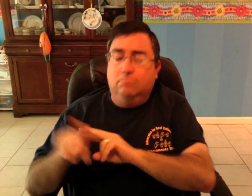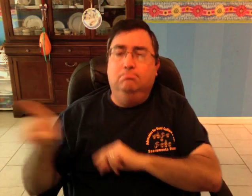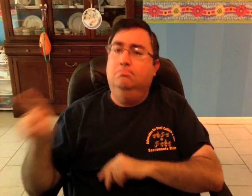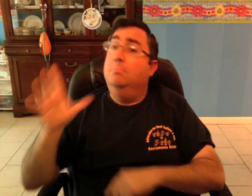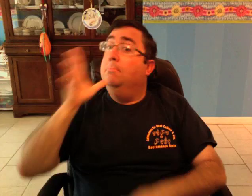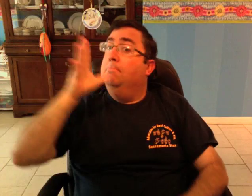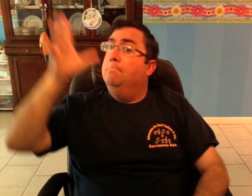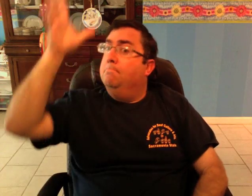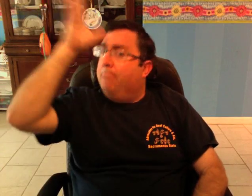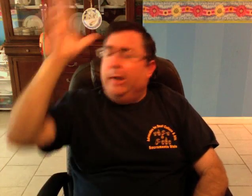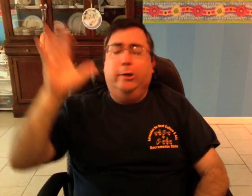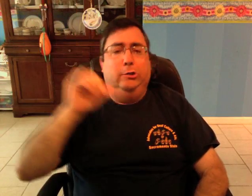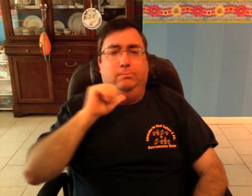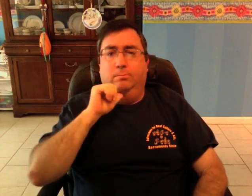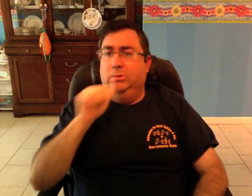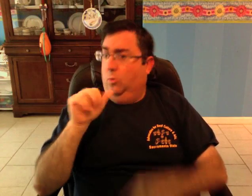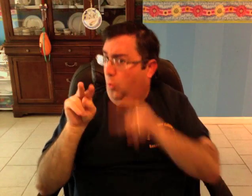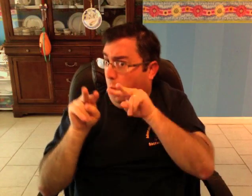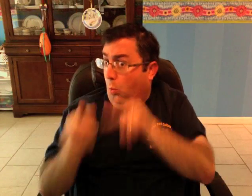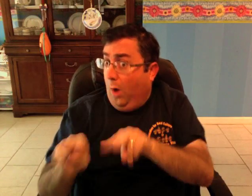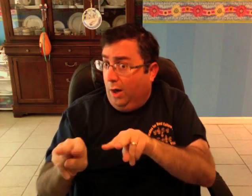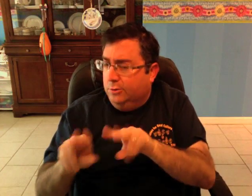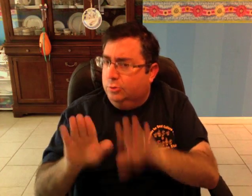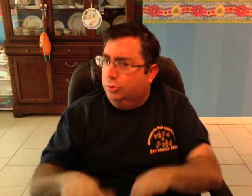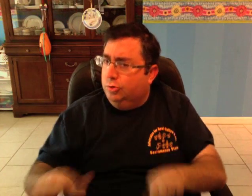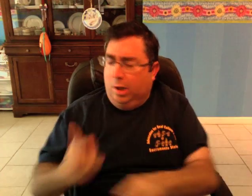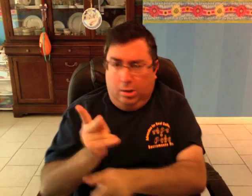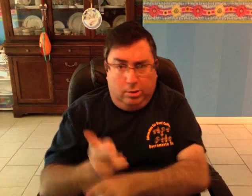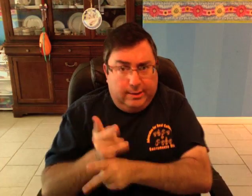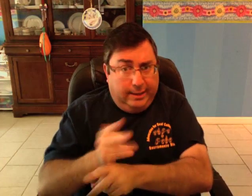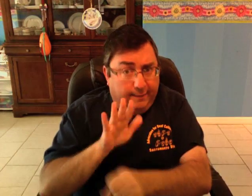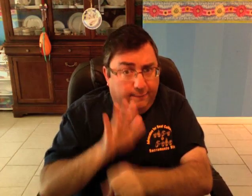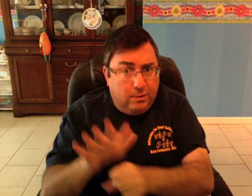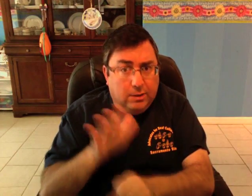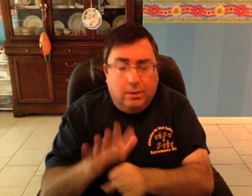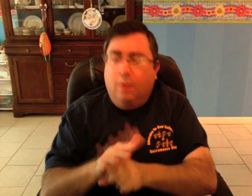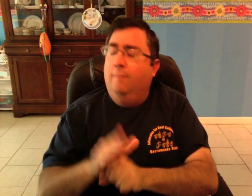Their PARENTS did not watch their child carefully enough